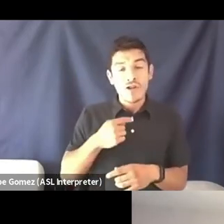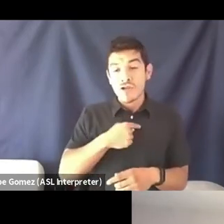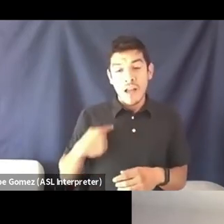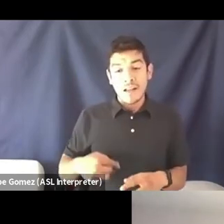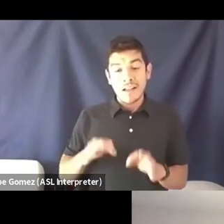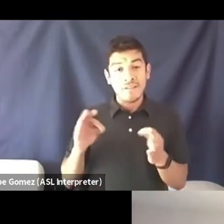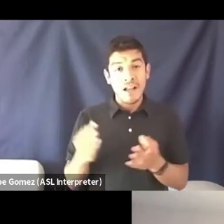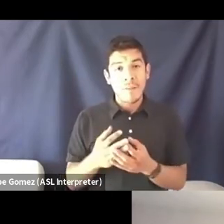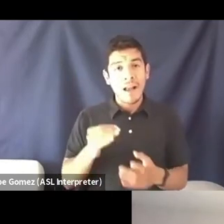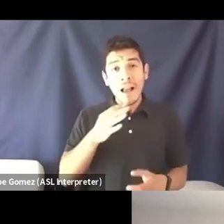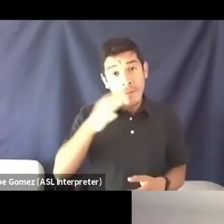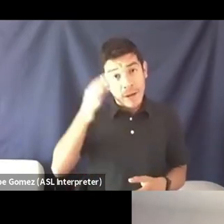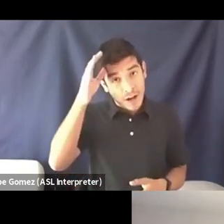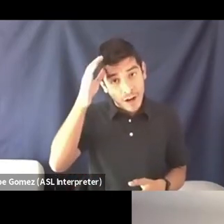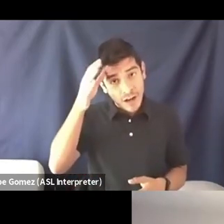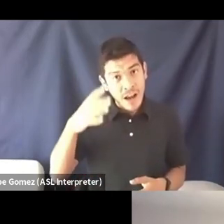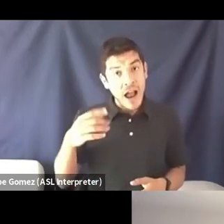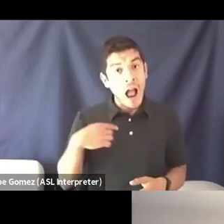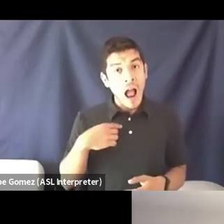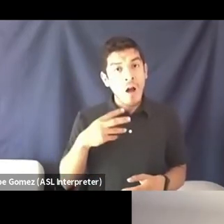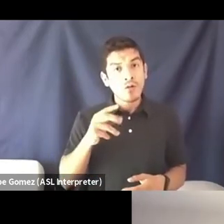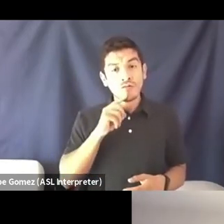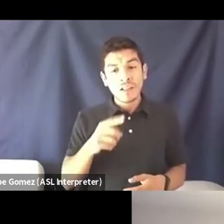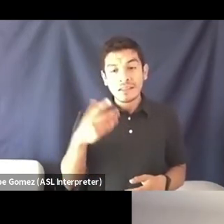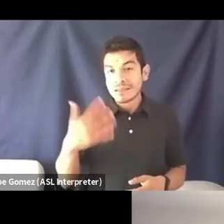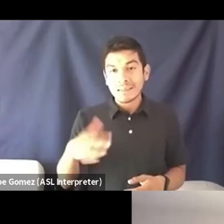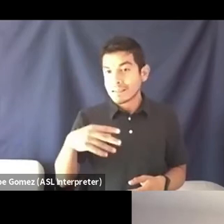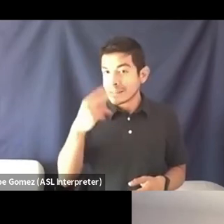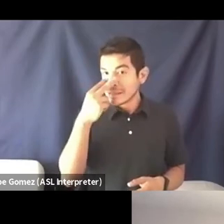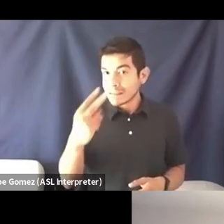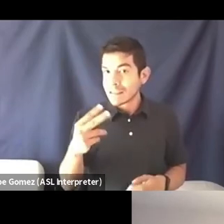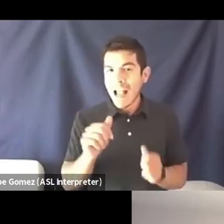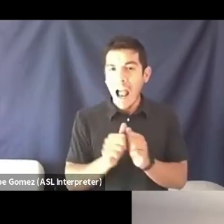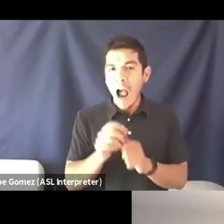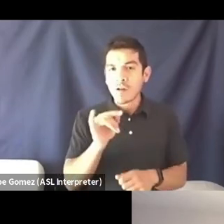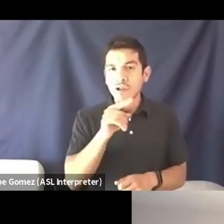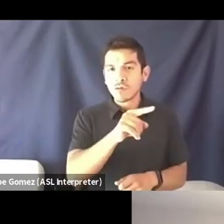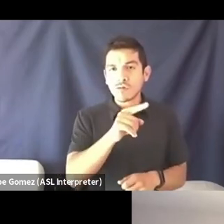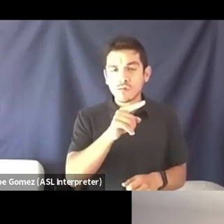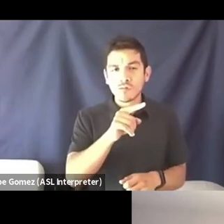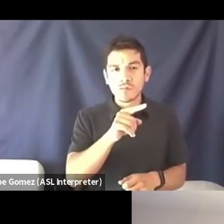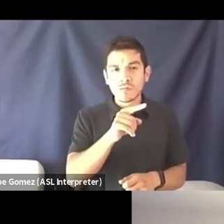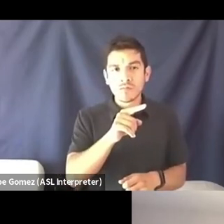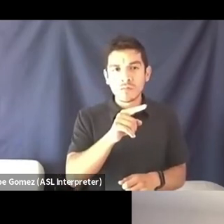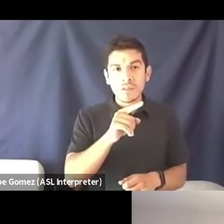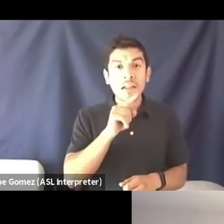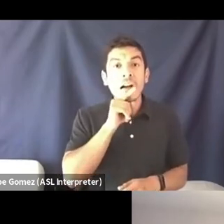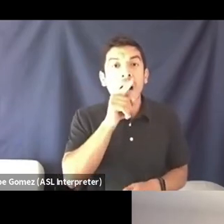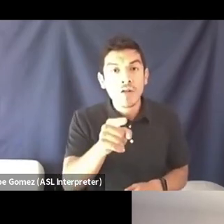and parents it was sort of stunning to see how did you and Shilin actually capture that?